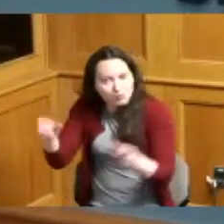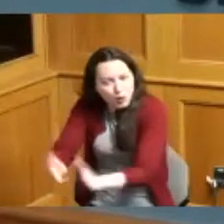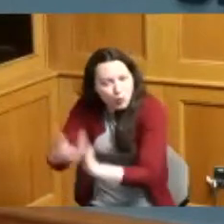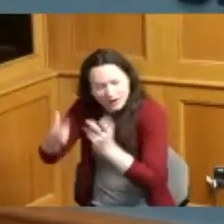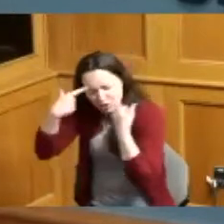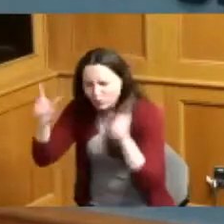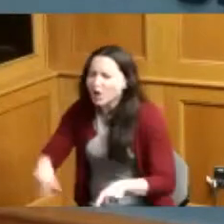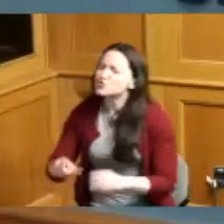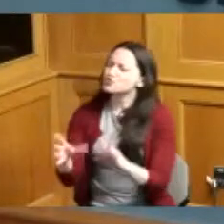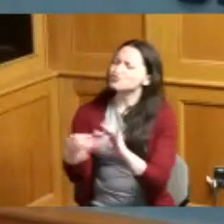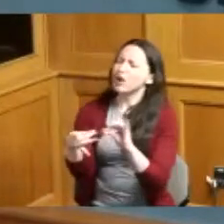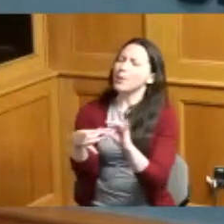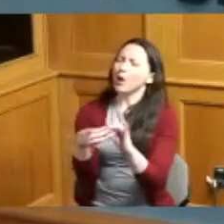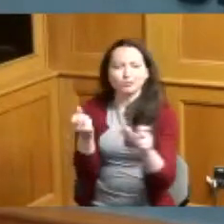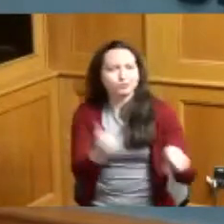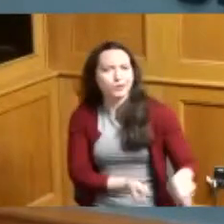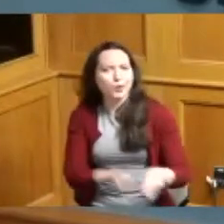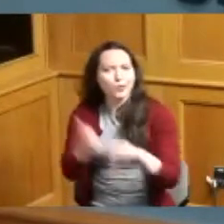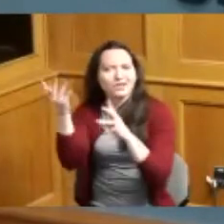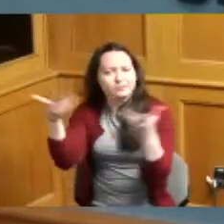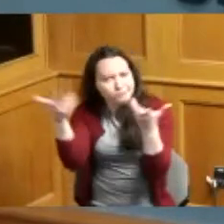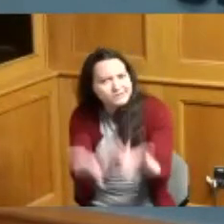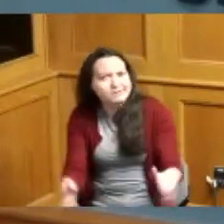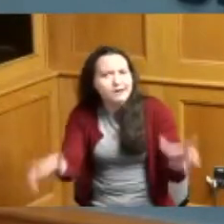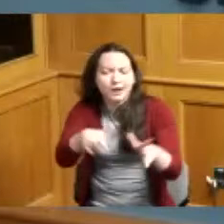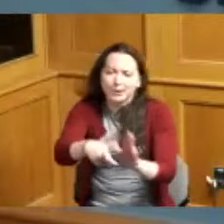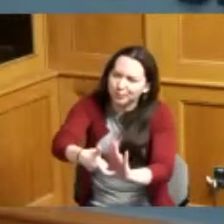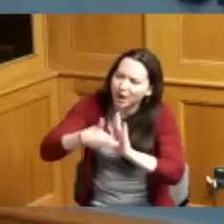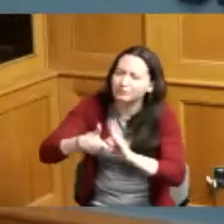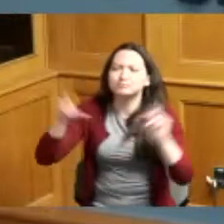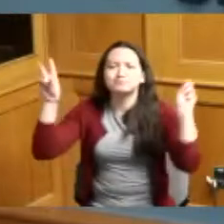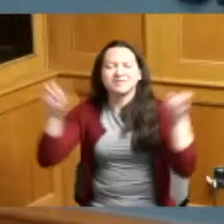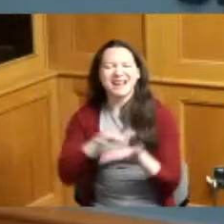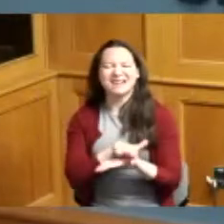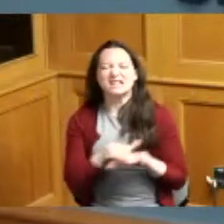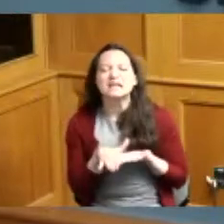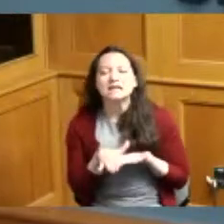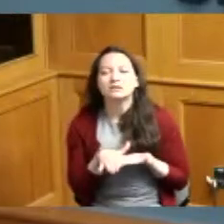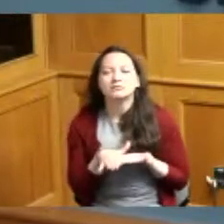getting rid of uh the stadium has to be what they call clean and we're not talking about bringing